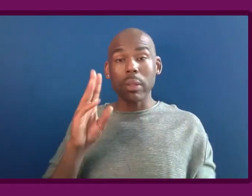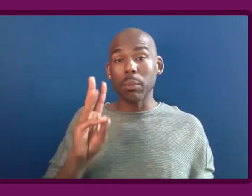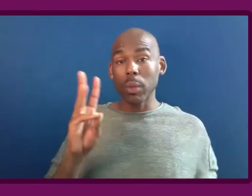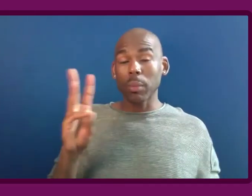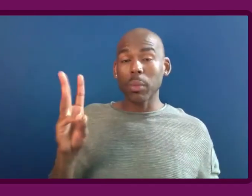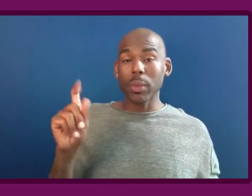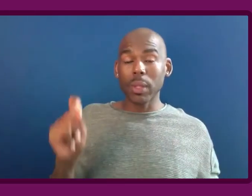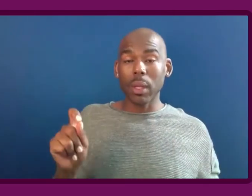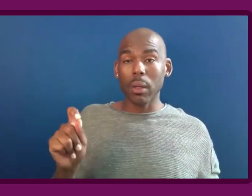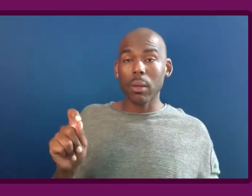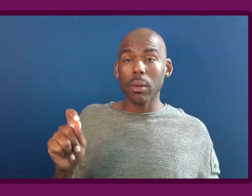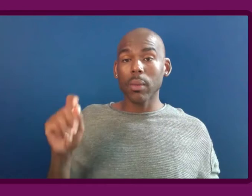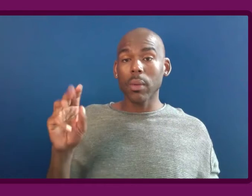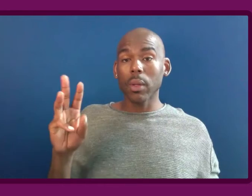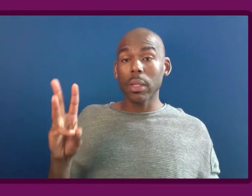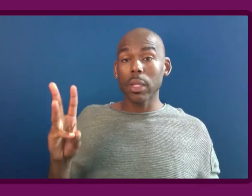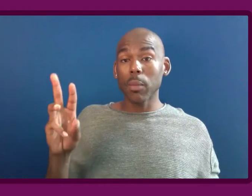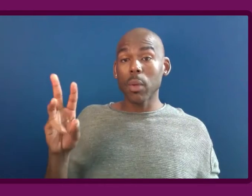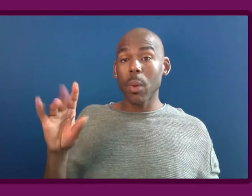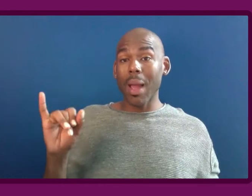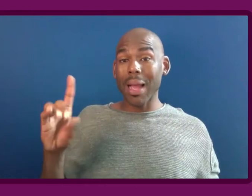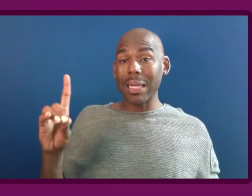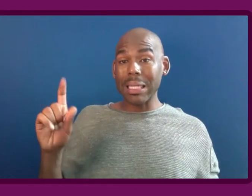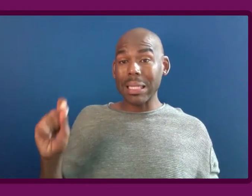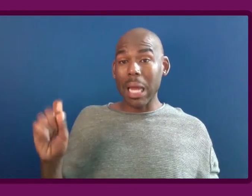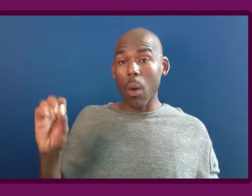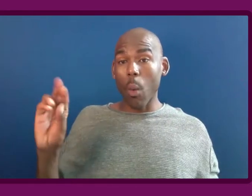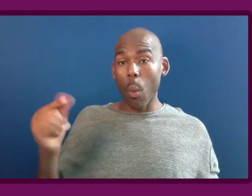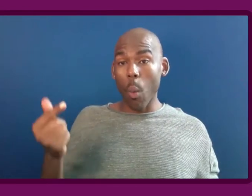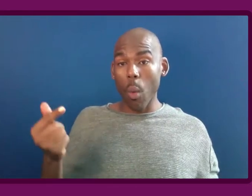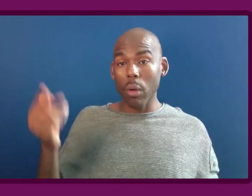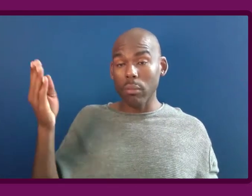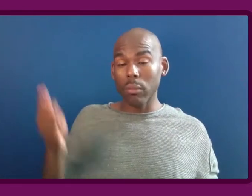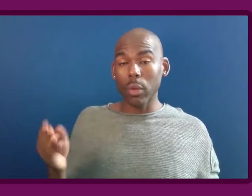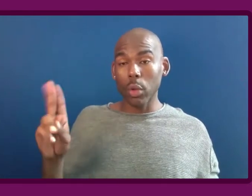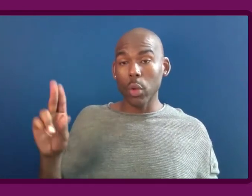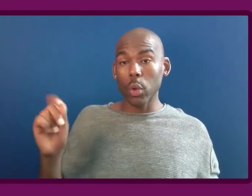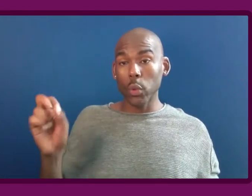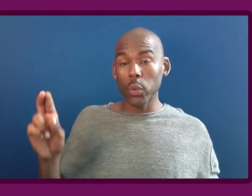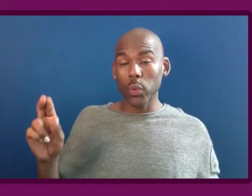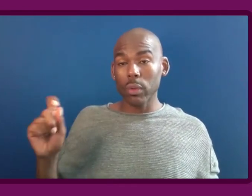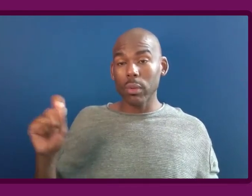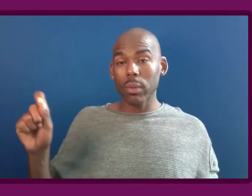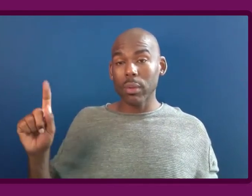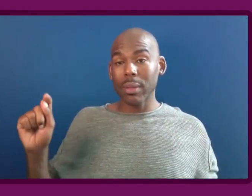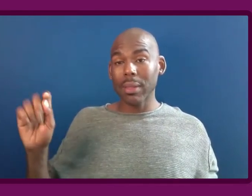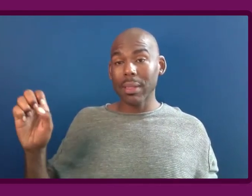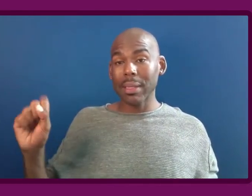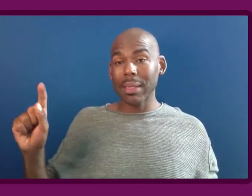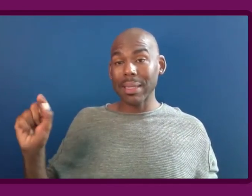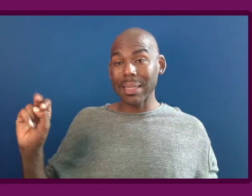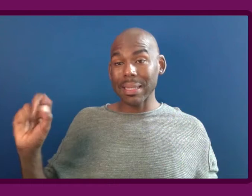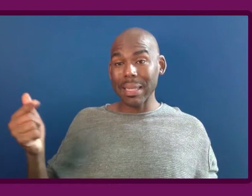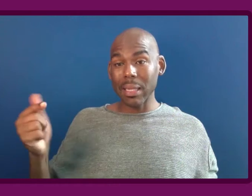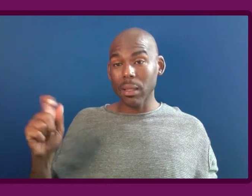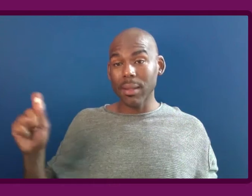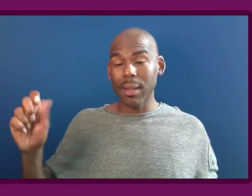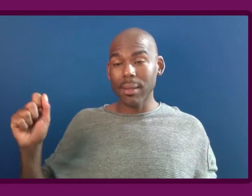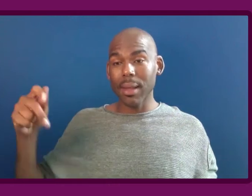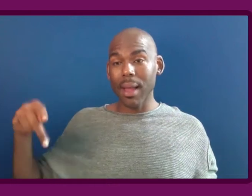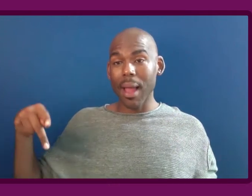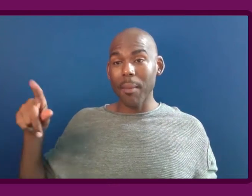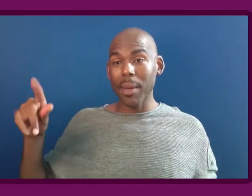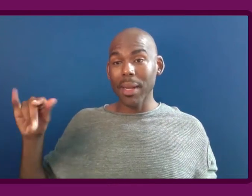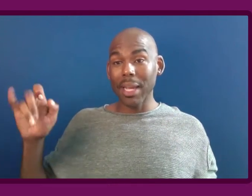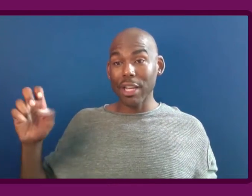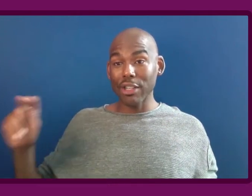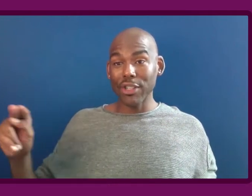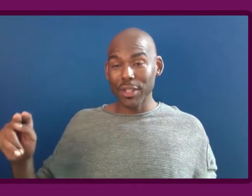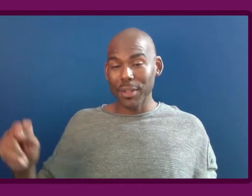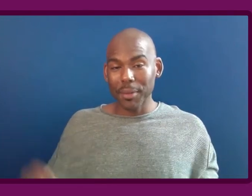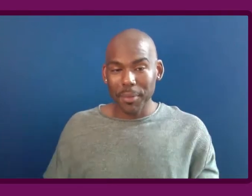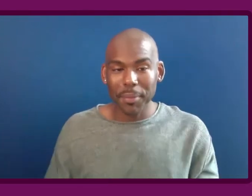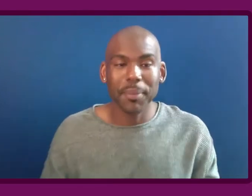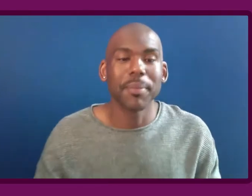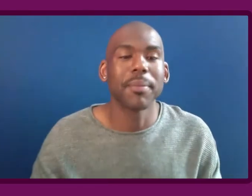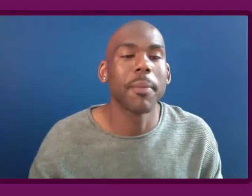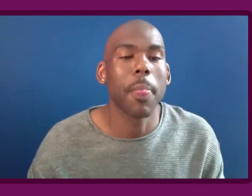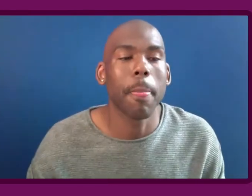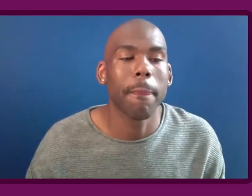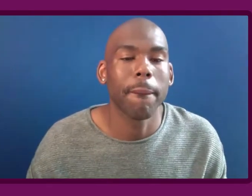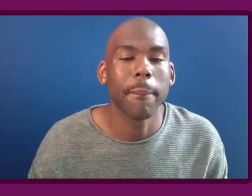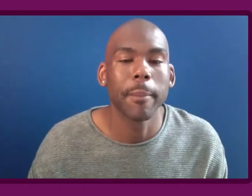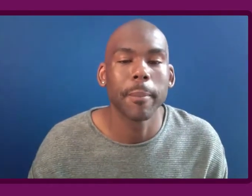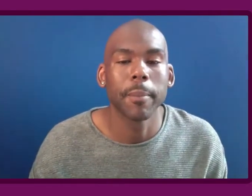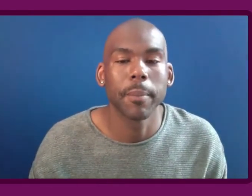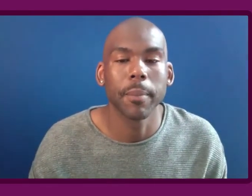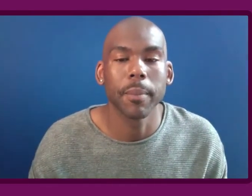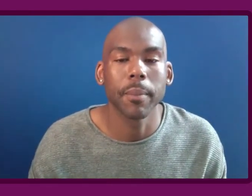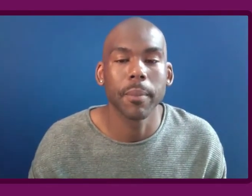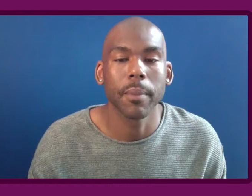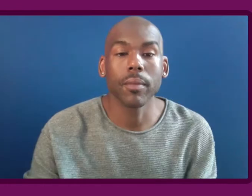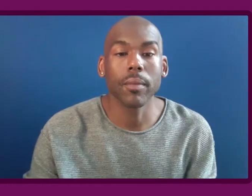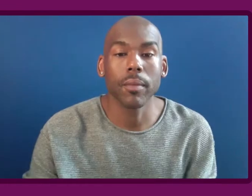website at www.wid.org/user-testing-application. I want to discuss your personal experiences,